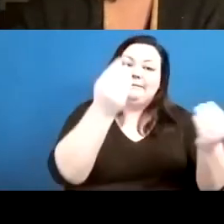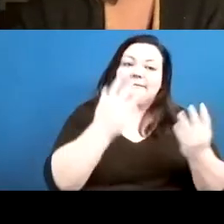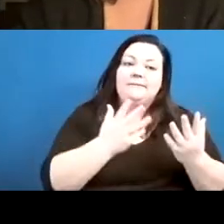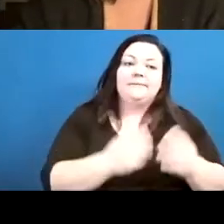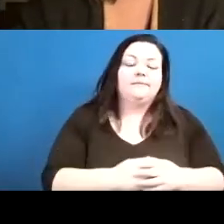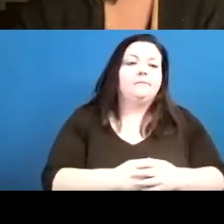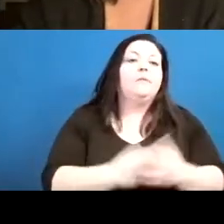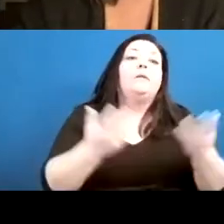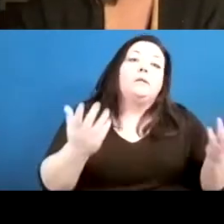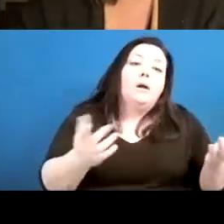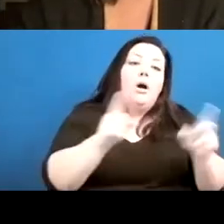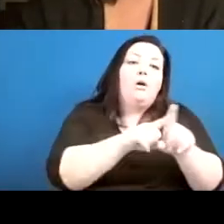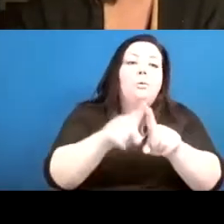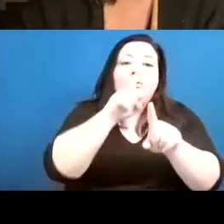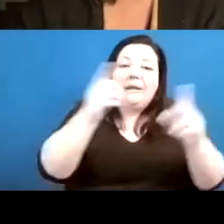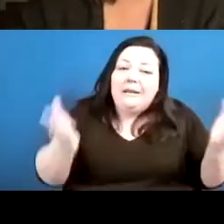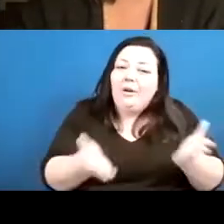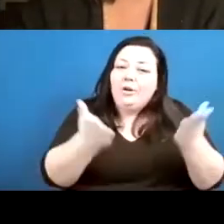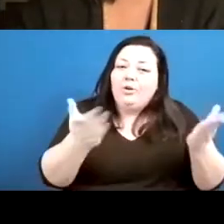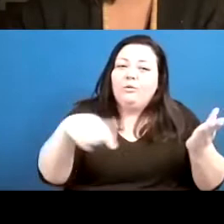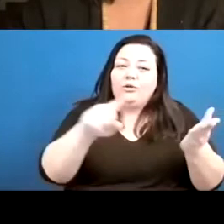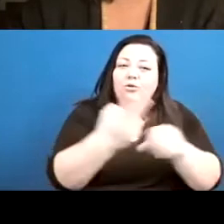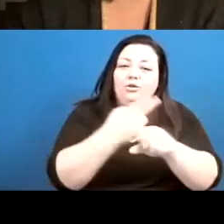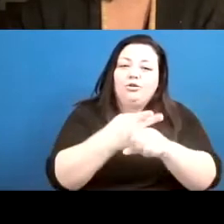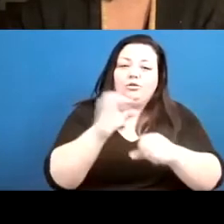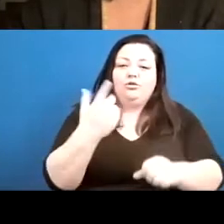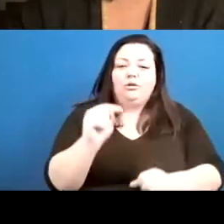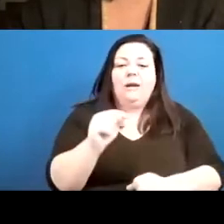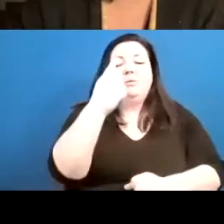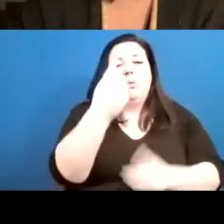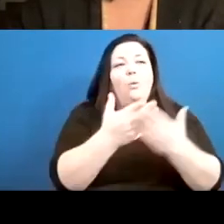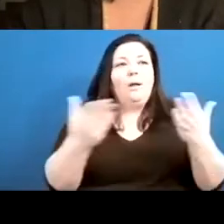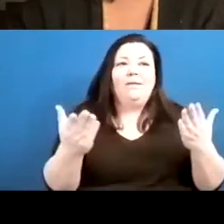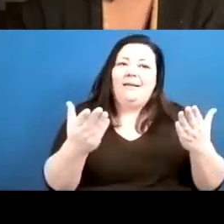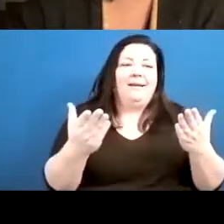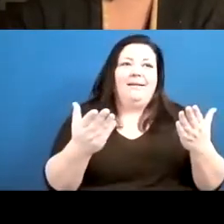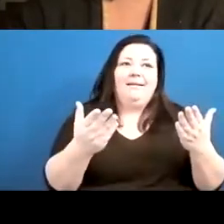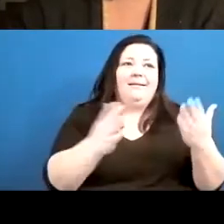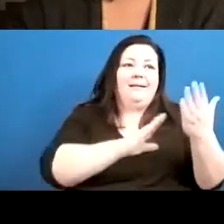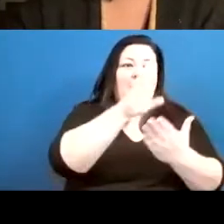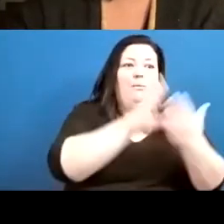really encourage you to use the chat. One thing we miss about in-person readings is the just the sense